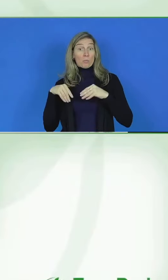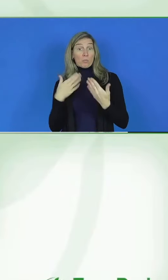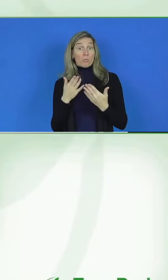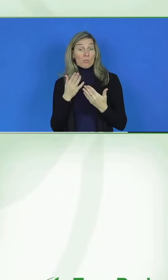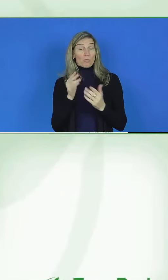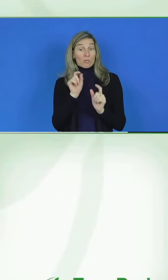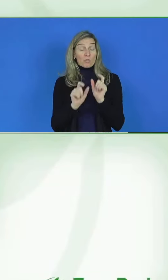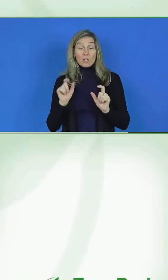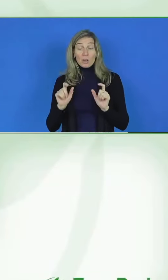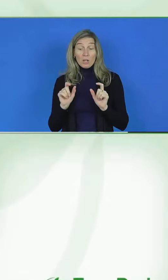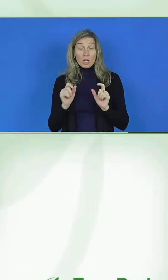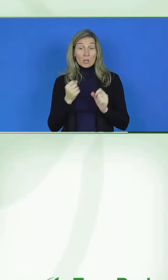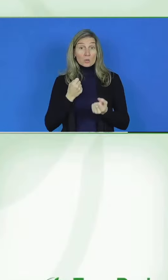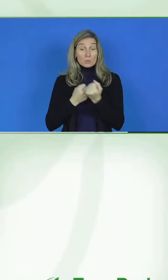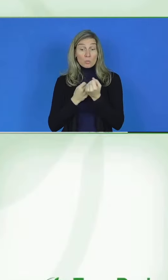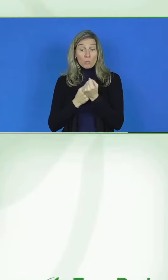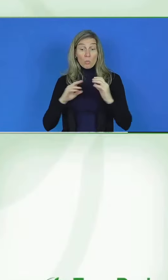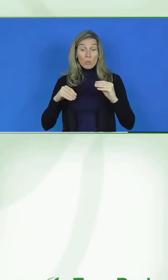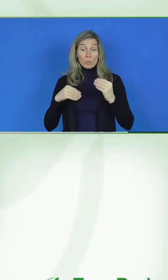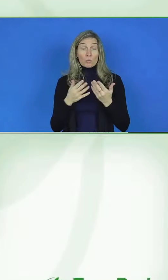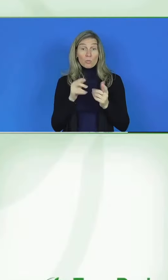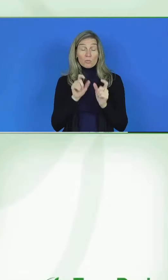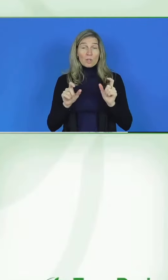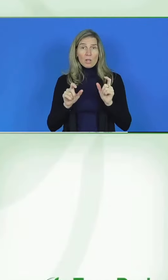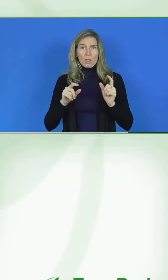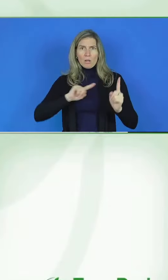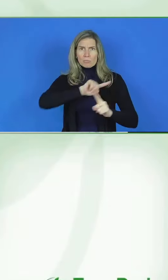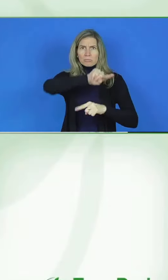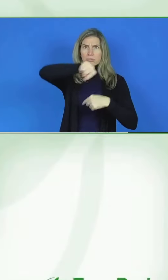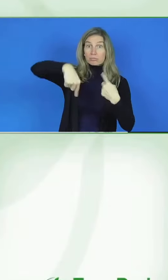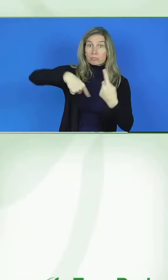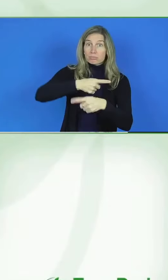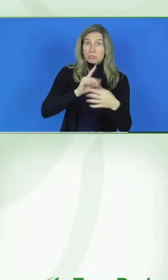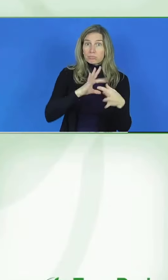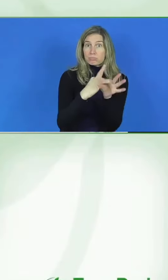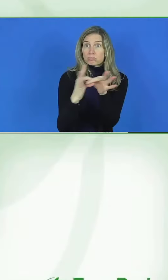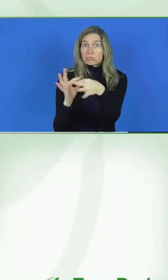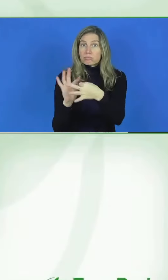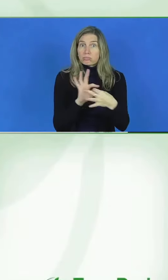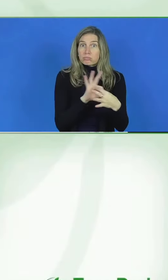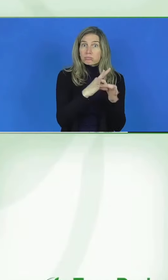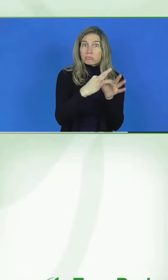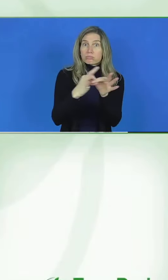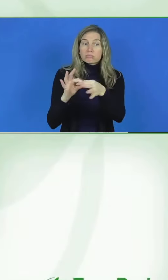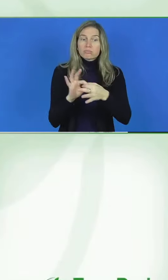So I feel like we keep dancing around this idea that some of these